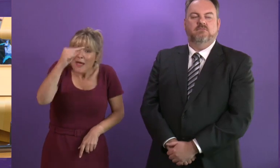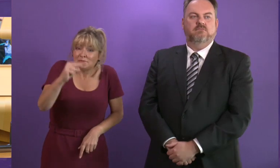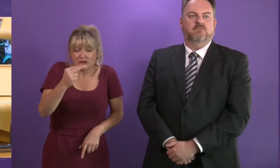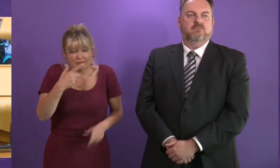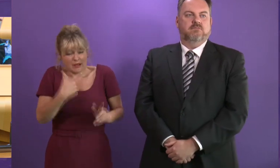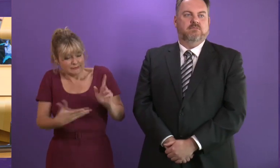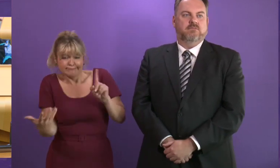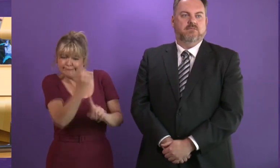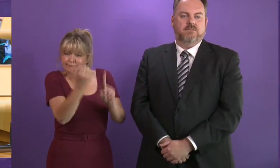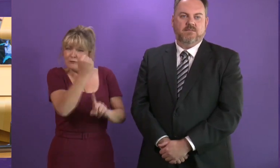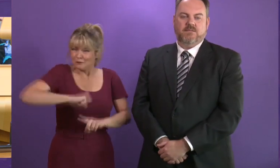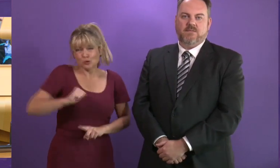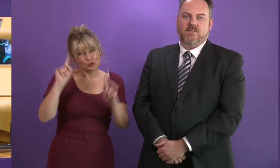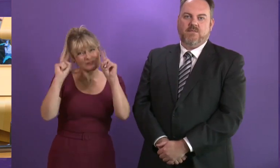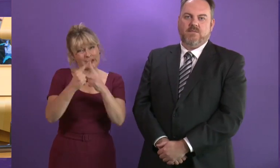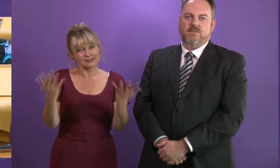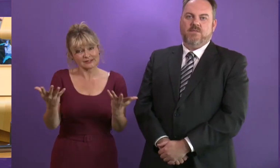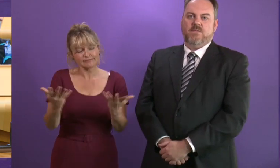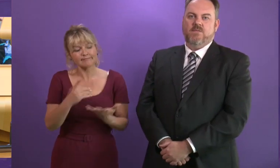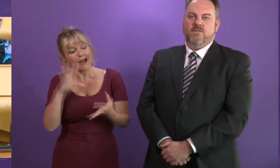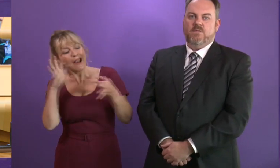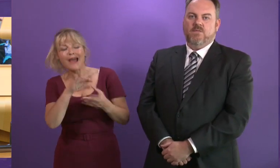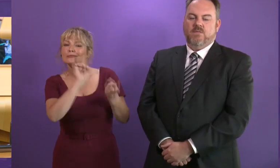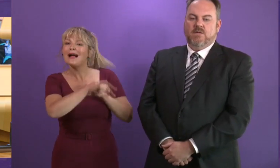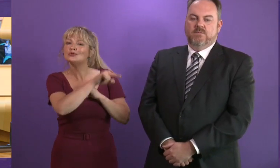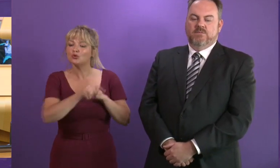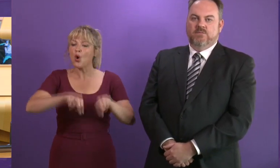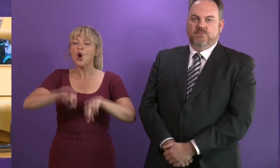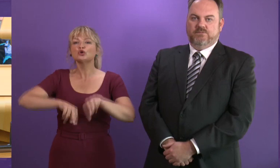On the Audit Scotland report that has been published today, I first point to the fact